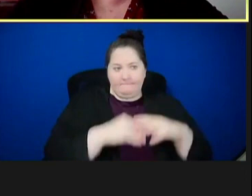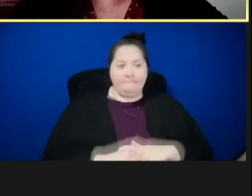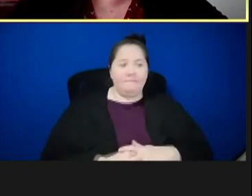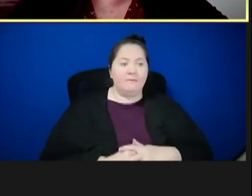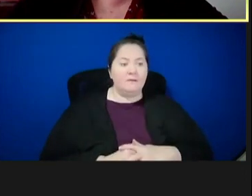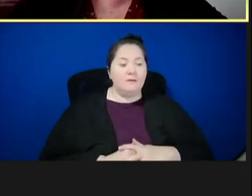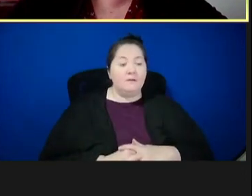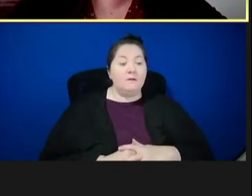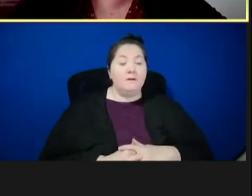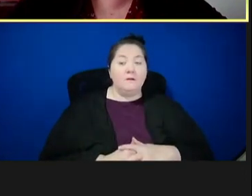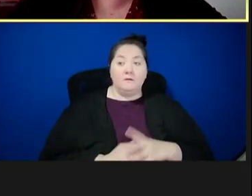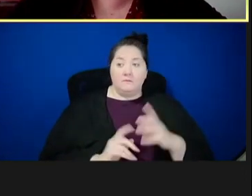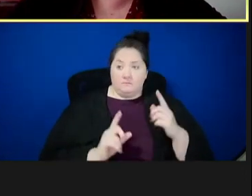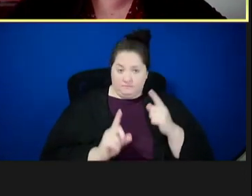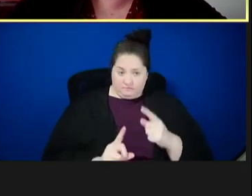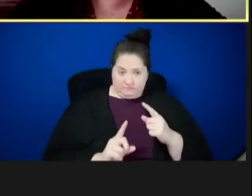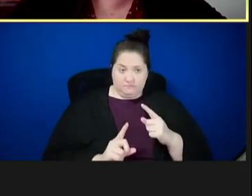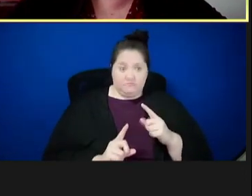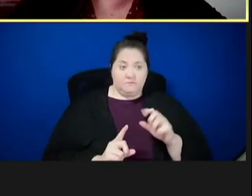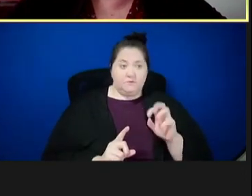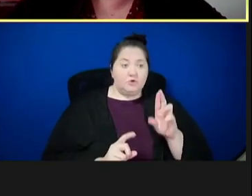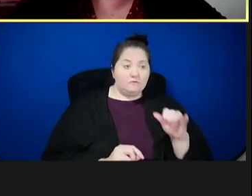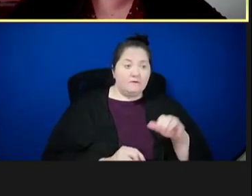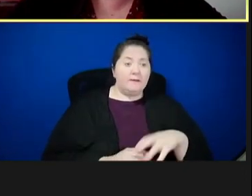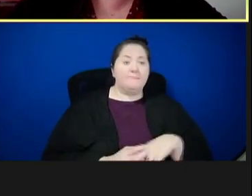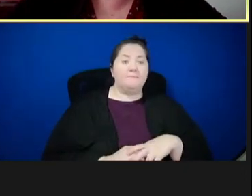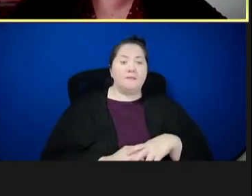The key takeaways of the survey are that respondents are motivated to protect